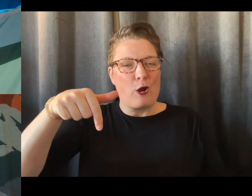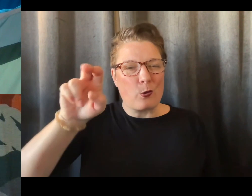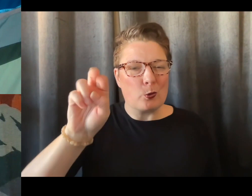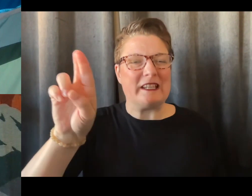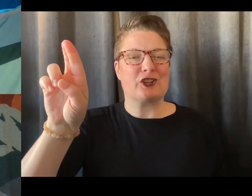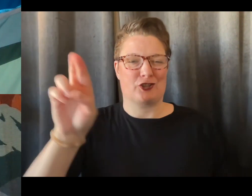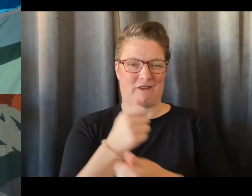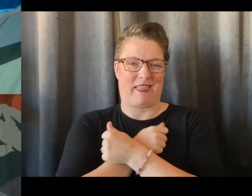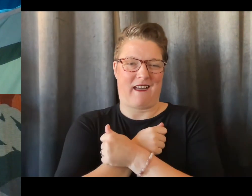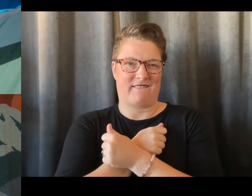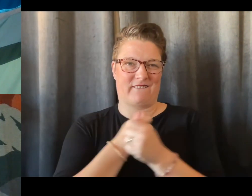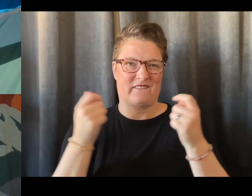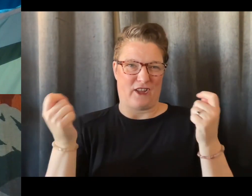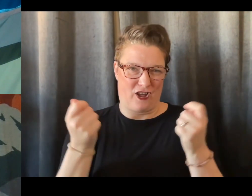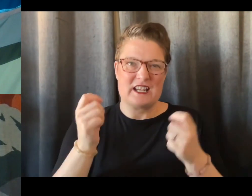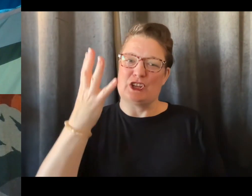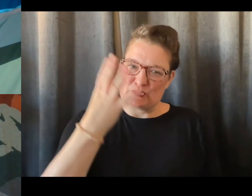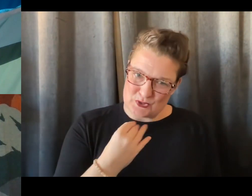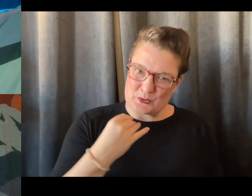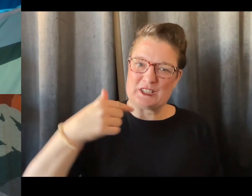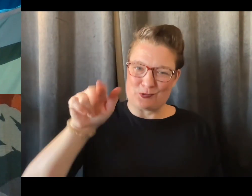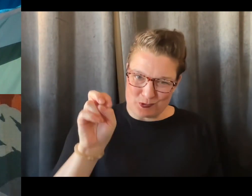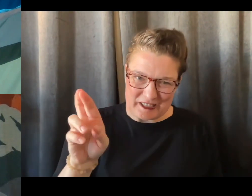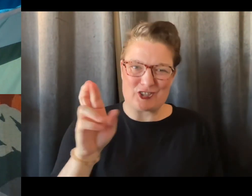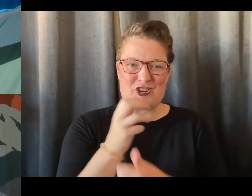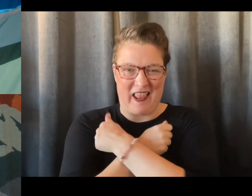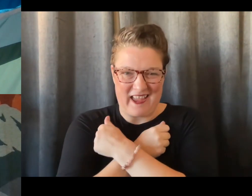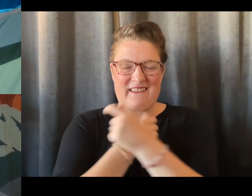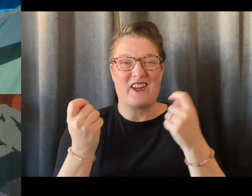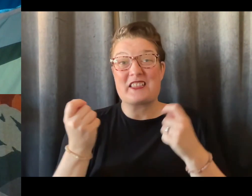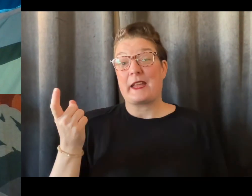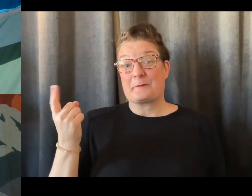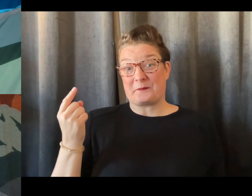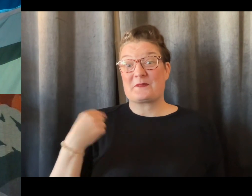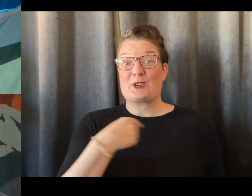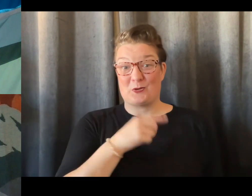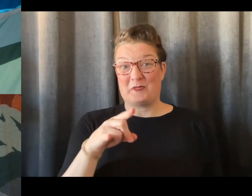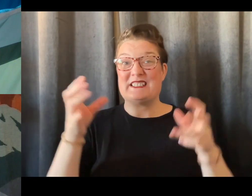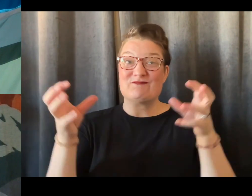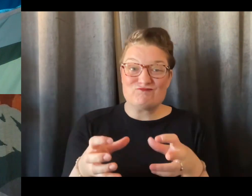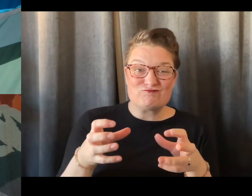like a Jewish queer love holiday. And last year we got together and like made flower crowns and stuff.